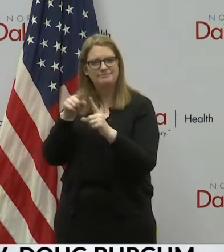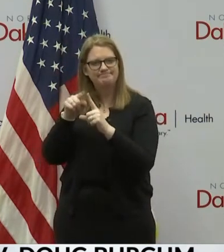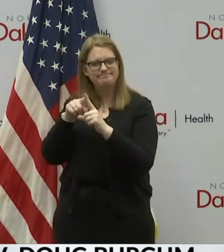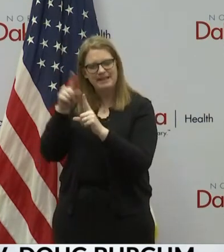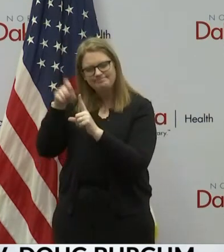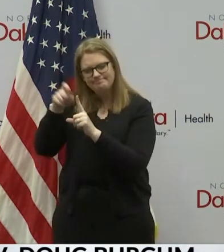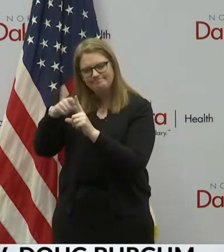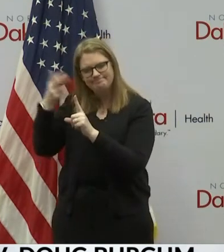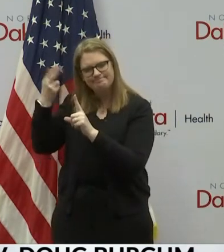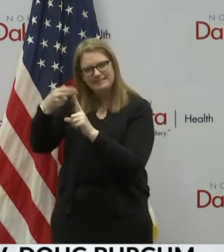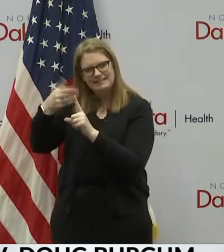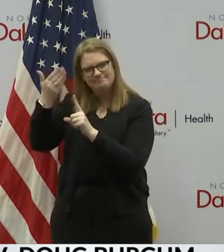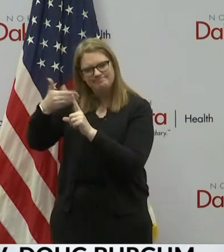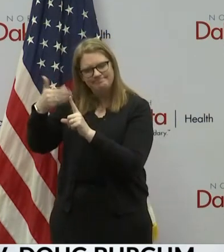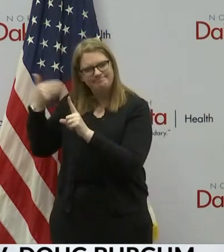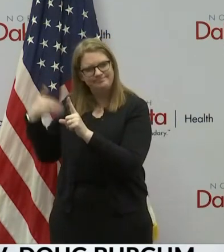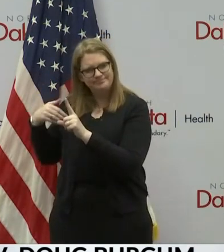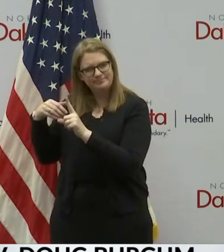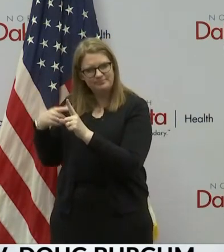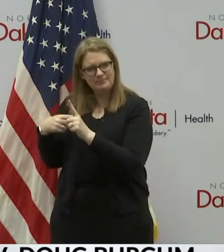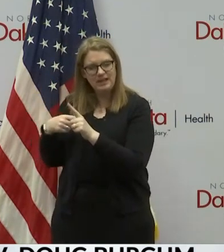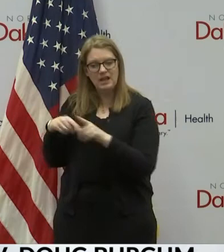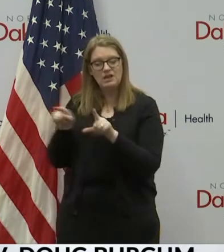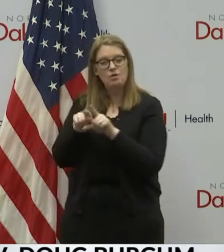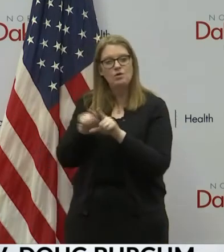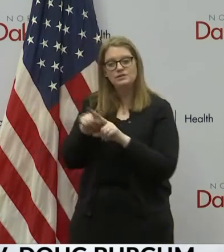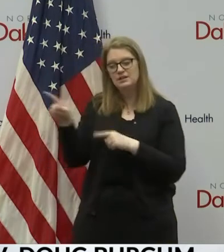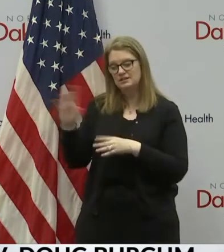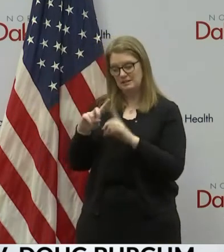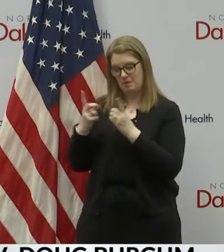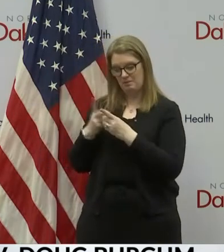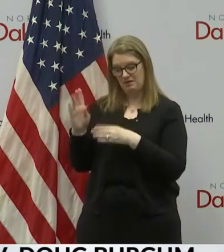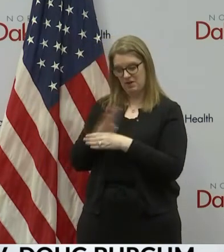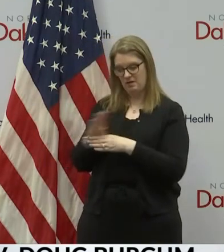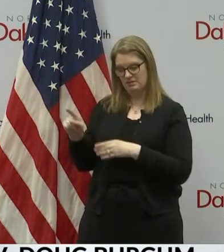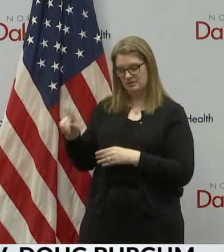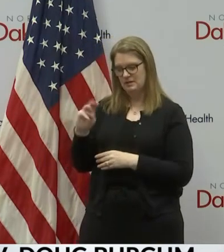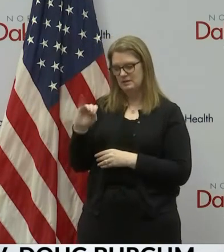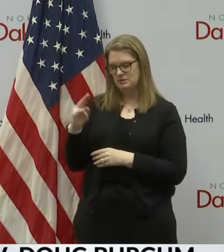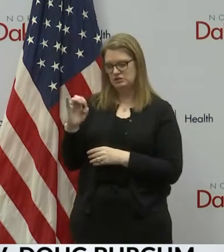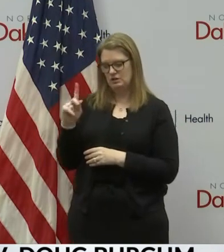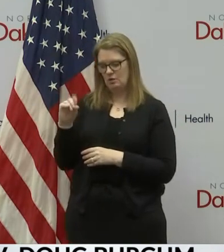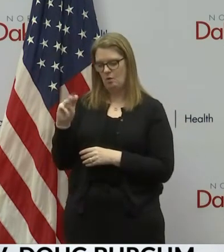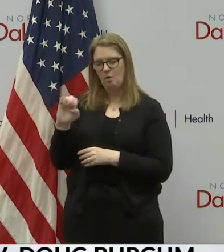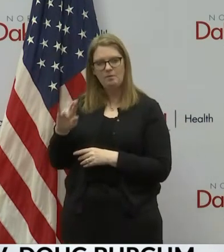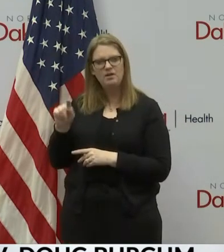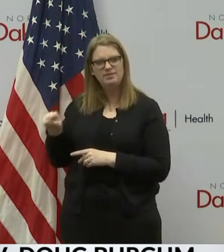AND FOCUS ON BUILDING OUT OUR CRAB CAKE, OUR TEAMS, AS YOU HEARD YESTERDAY FROM MICHELLE,